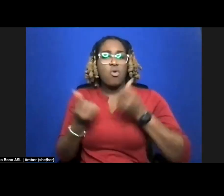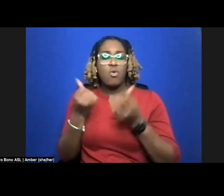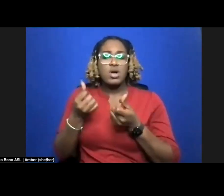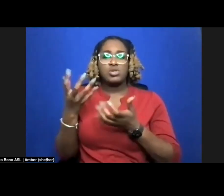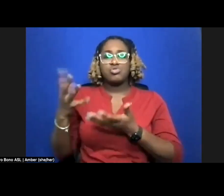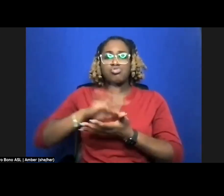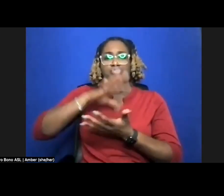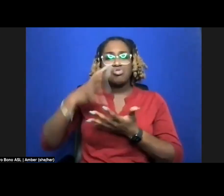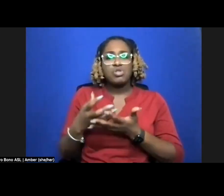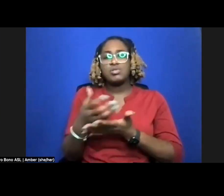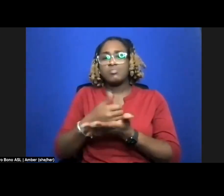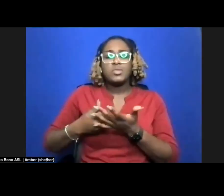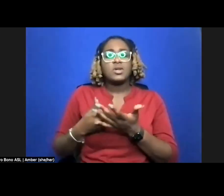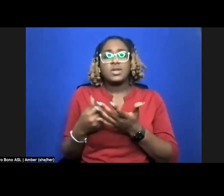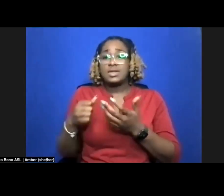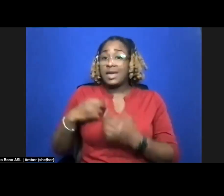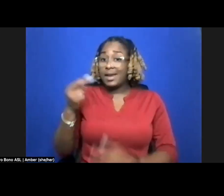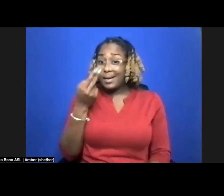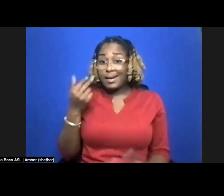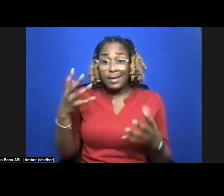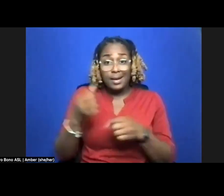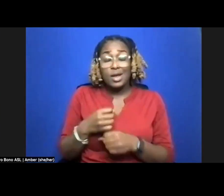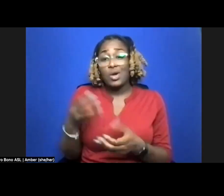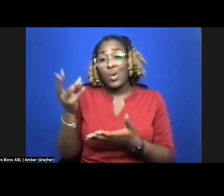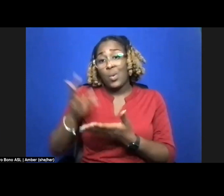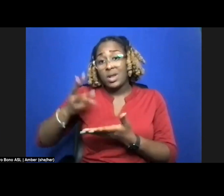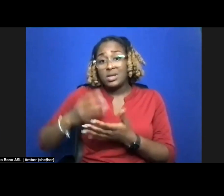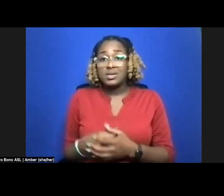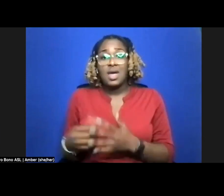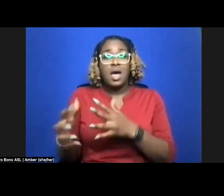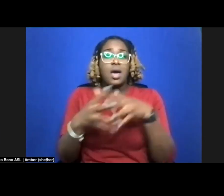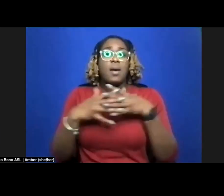nigga can i get a witness? america is a malignant tumor.